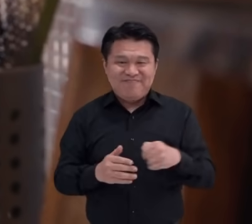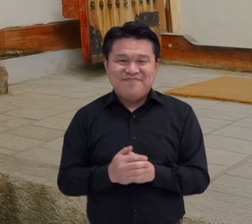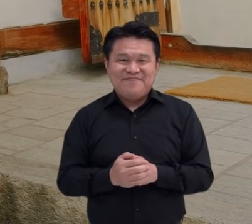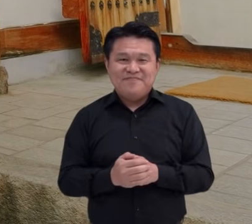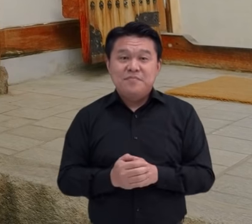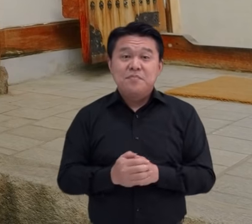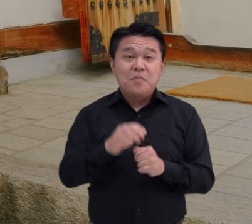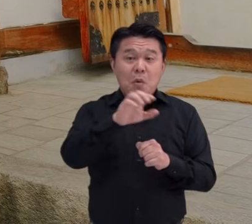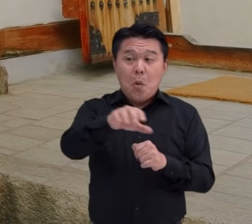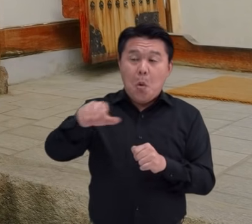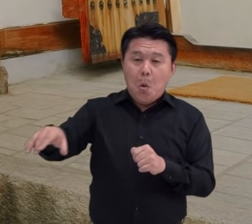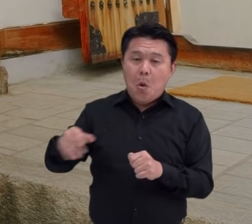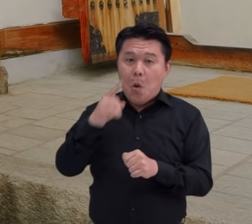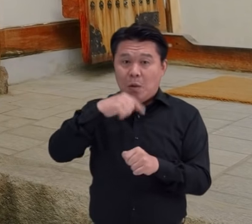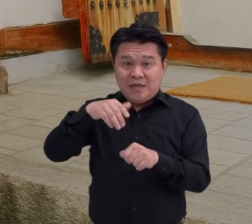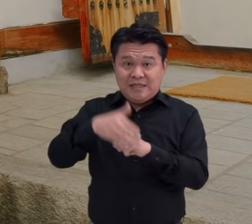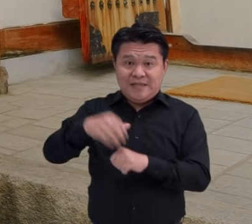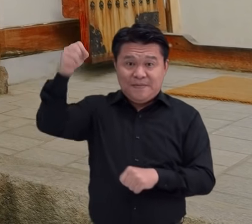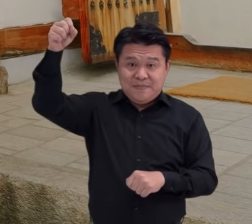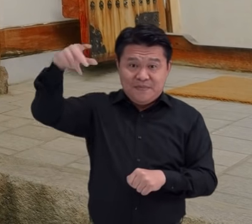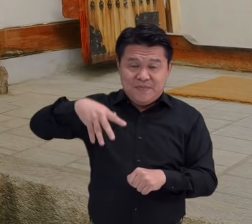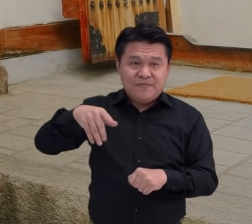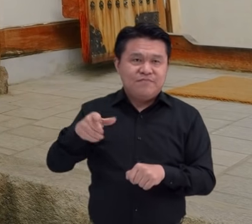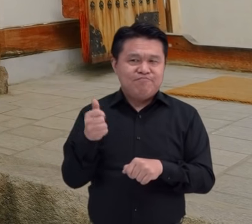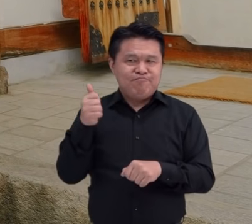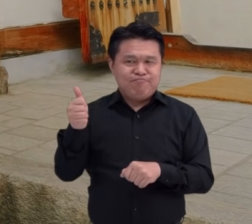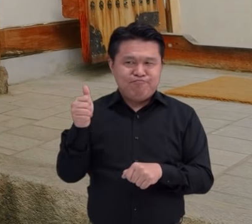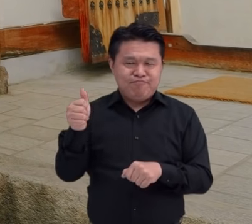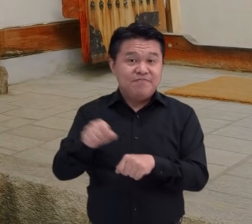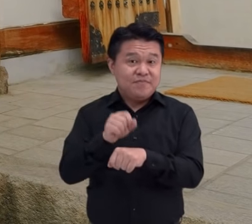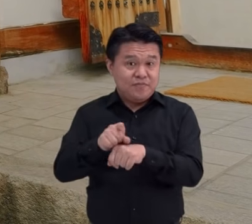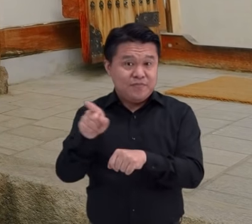What particularly stands out is the oriental style lighting fixtures throughout the place.